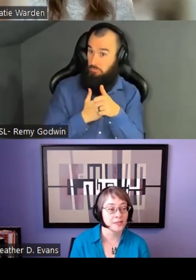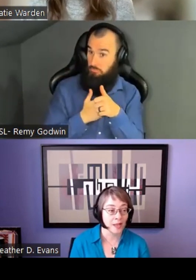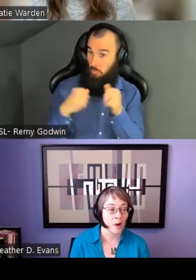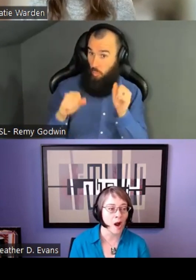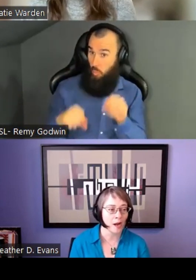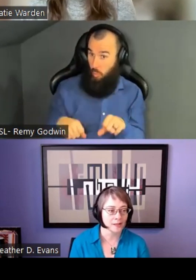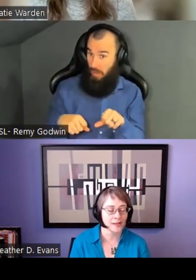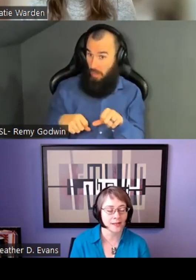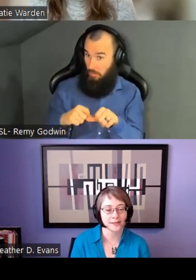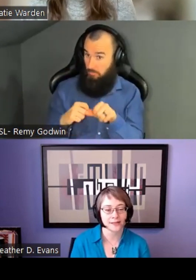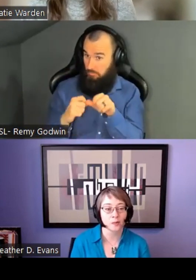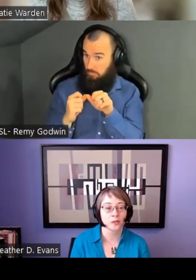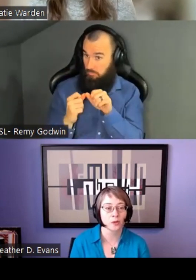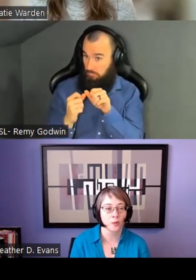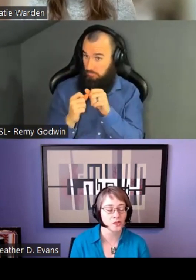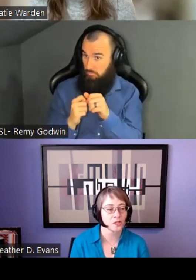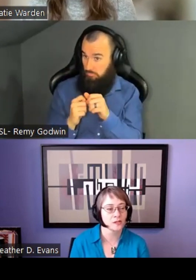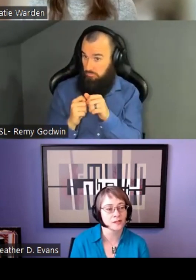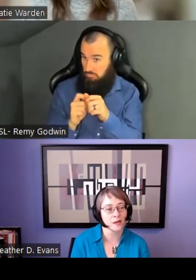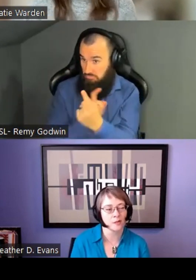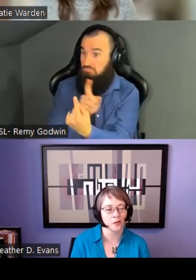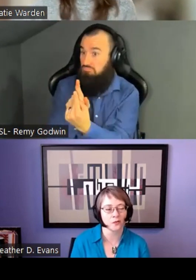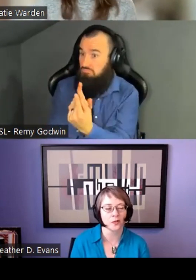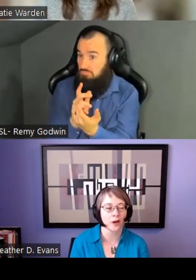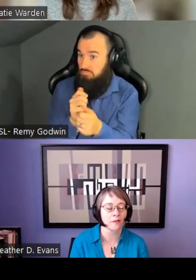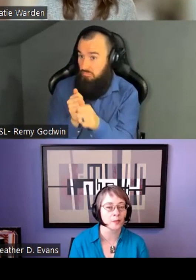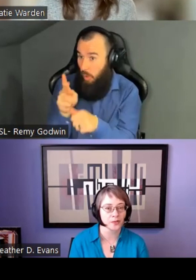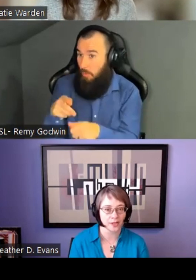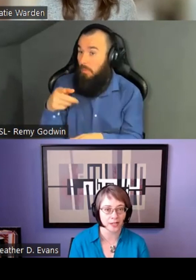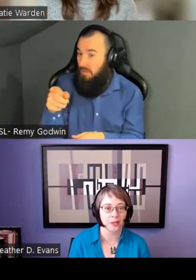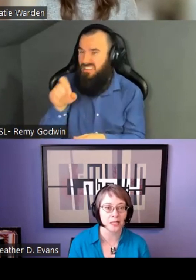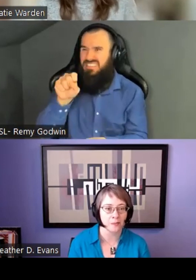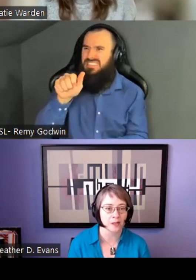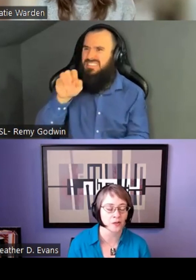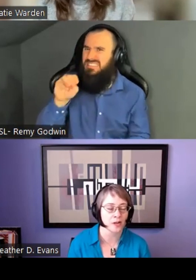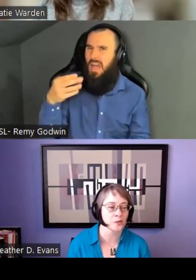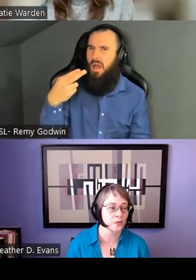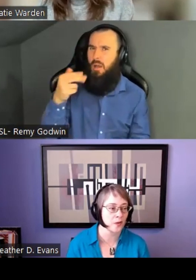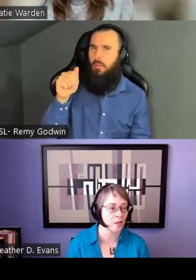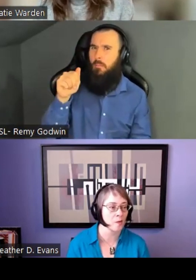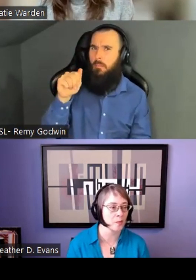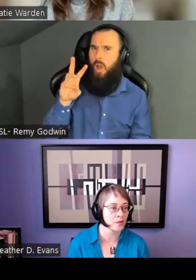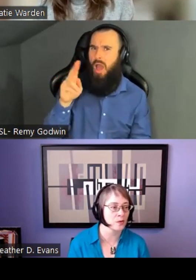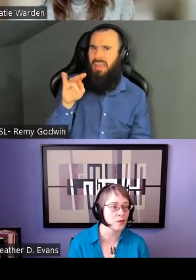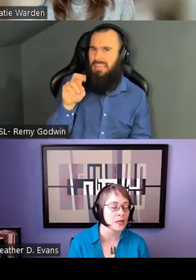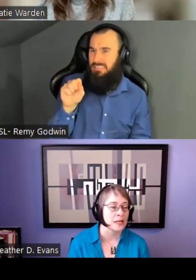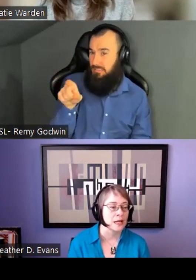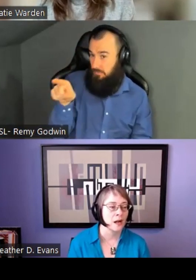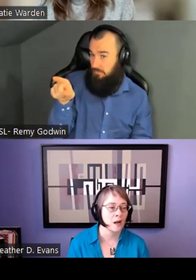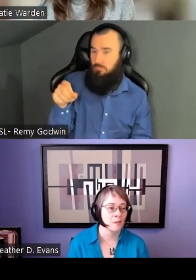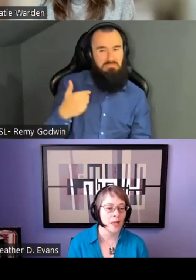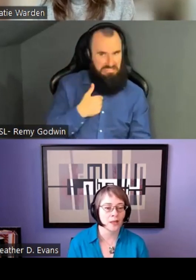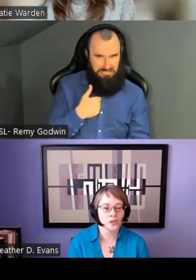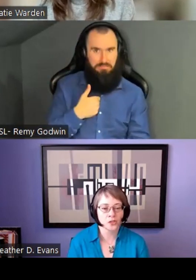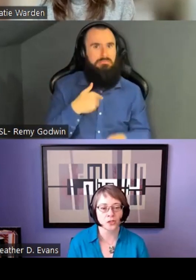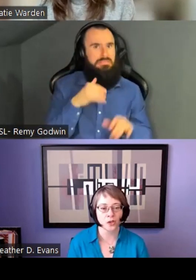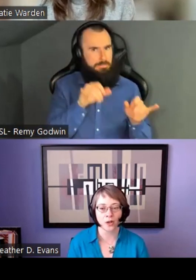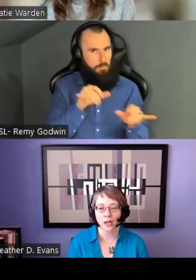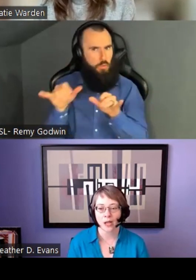Sam Hawkins had a similar question. Sam, if you feel comfortable sending me an email address, we'll follow up with you. And just to note,